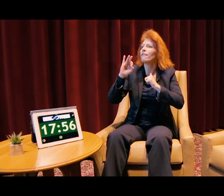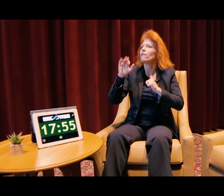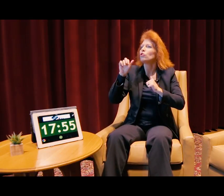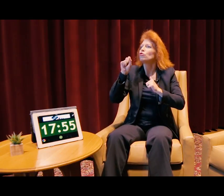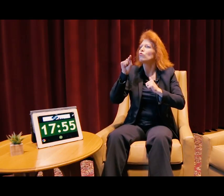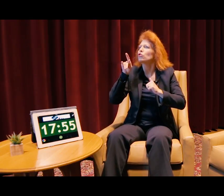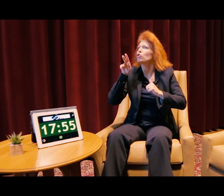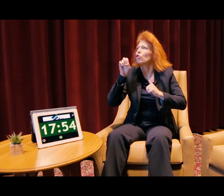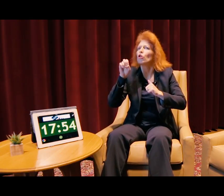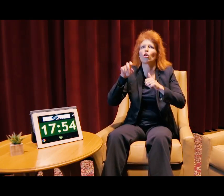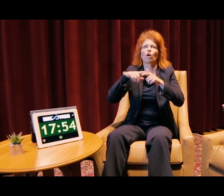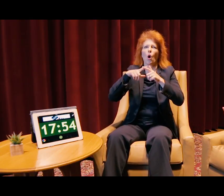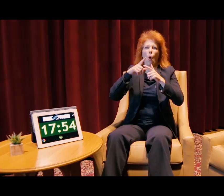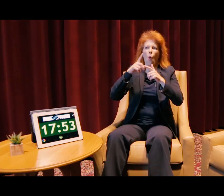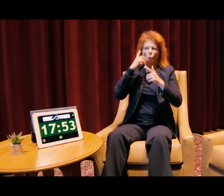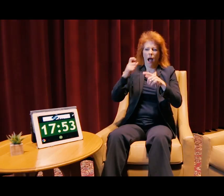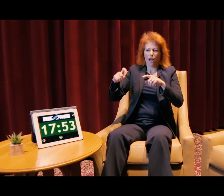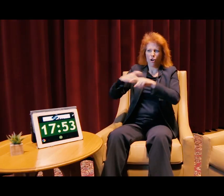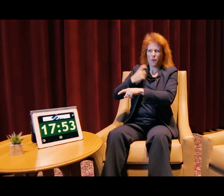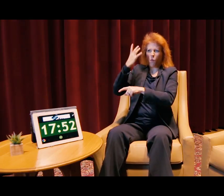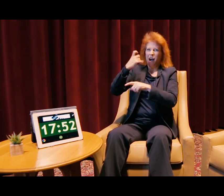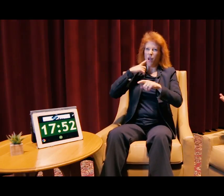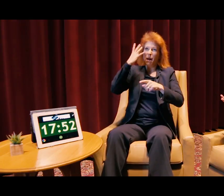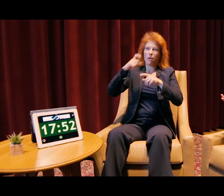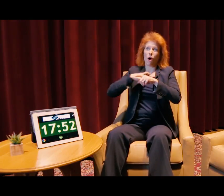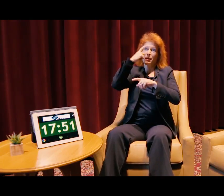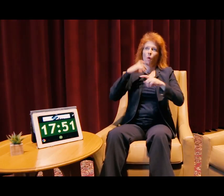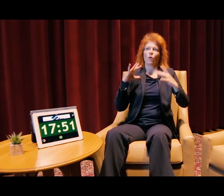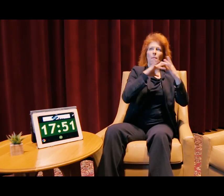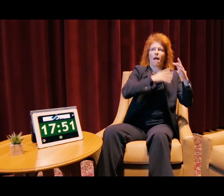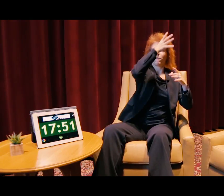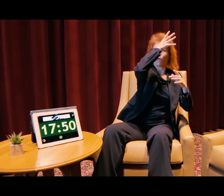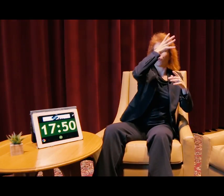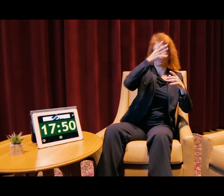What if they're only wanting me because of my dad? All the what-ifs that I deal with in my clients,